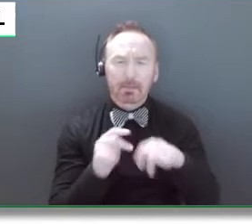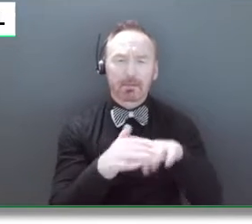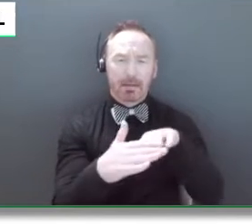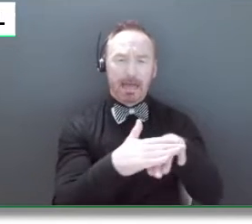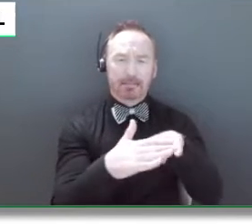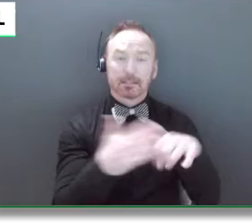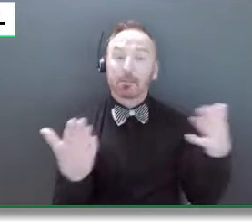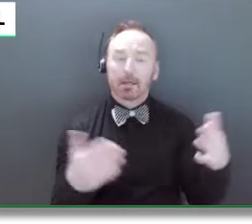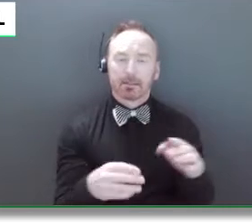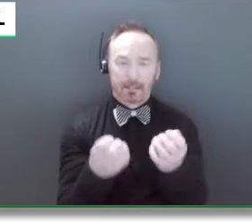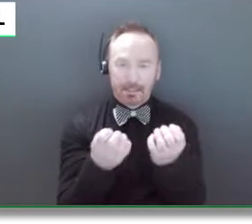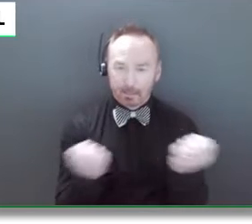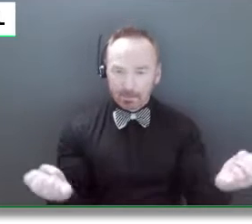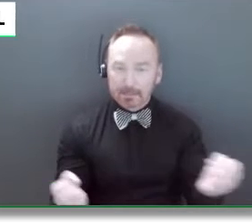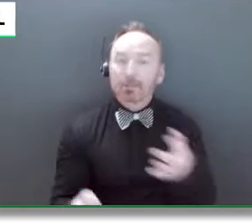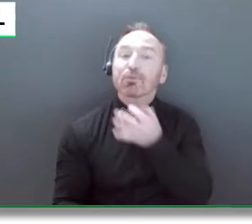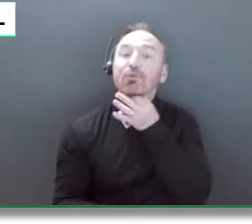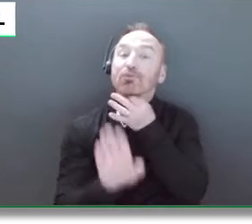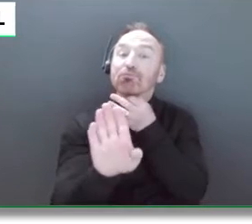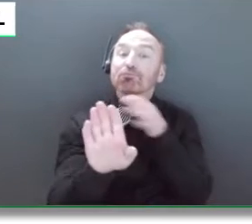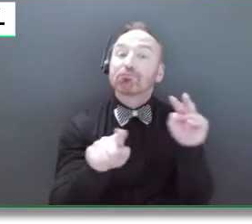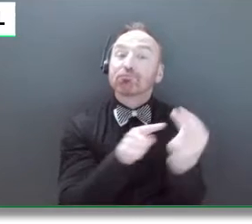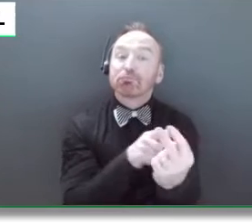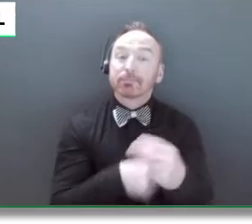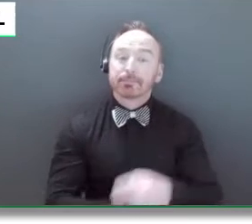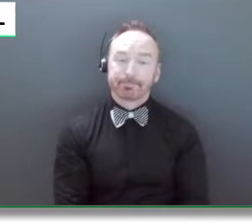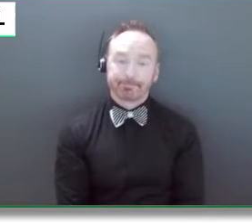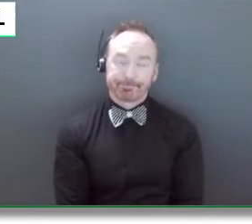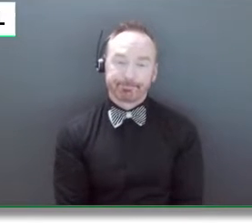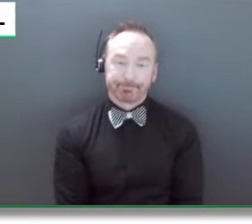what are your thoughts on this. Um